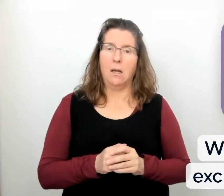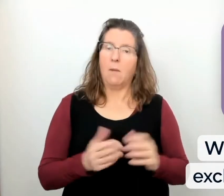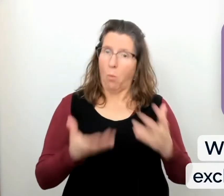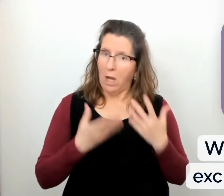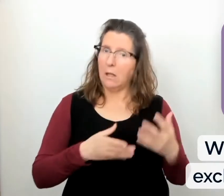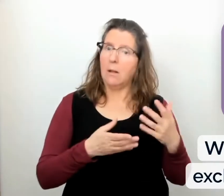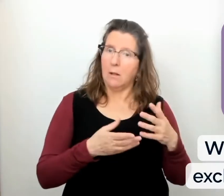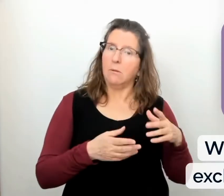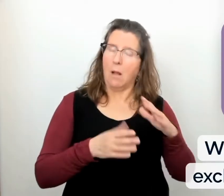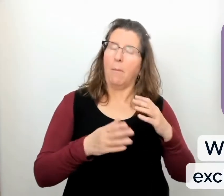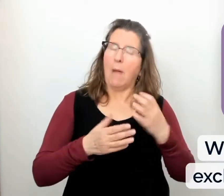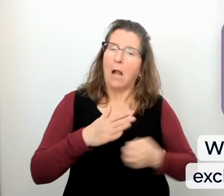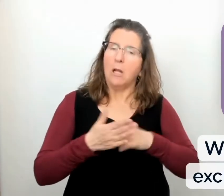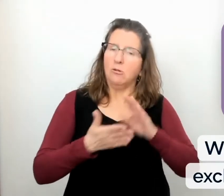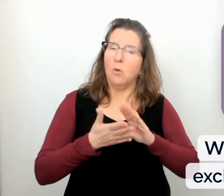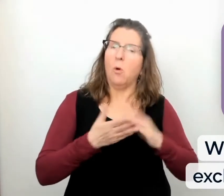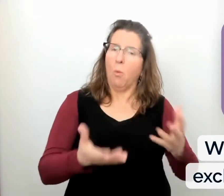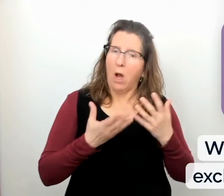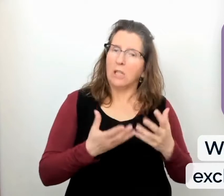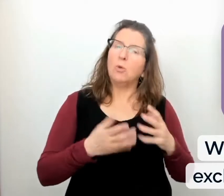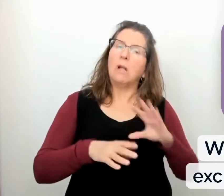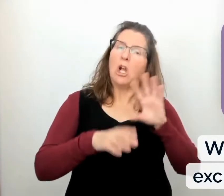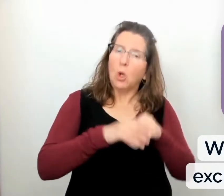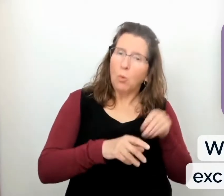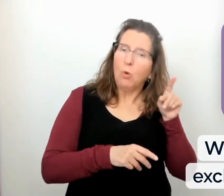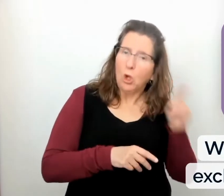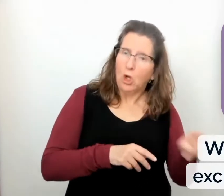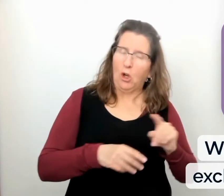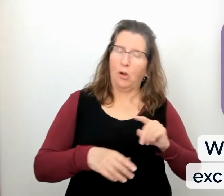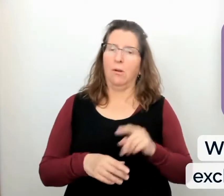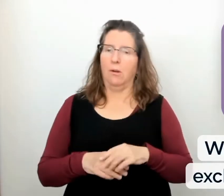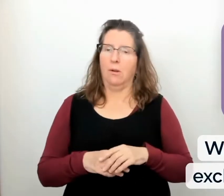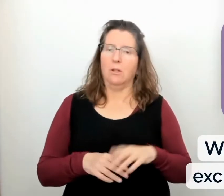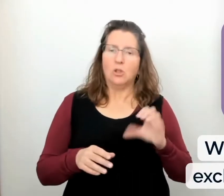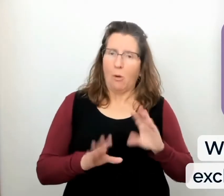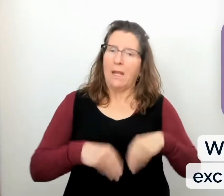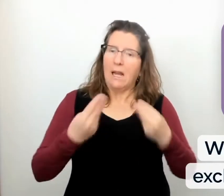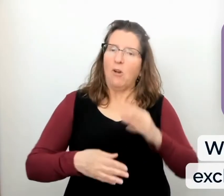You see, her local elementary school wanted to 'include' her in the local program.